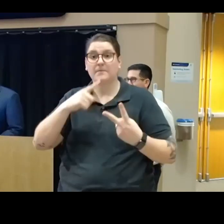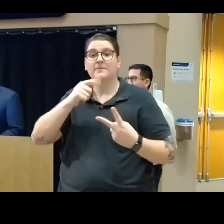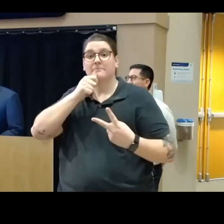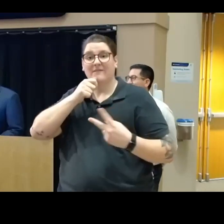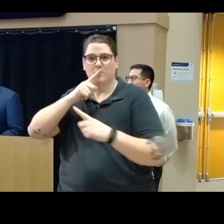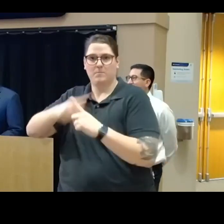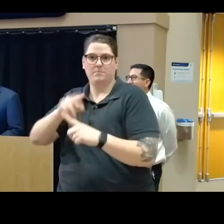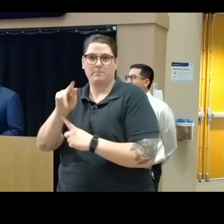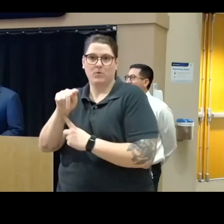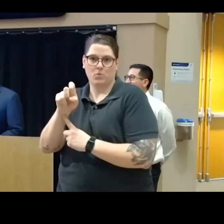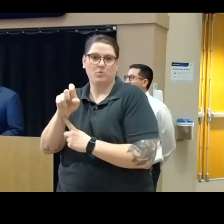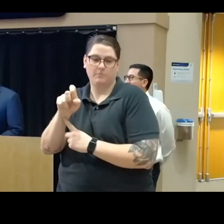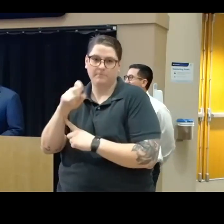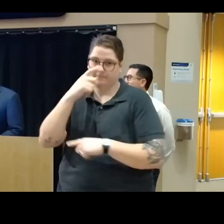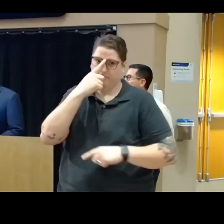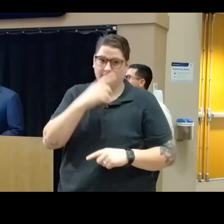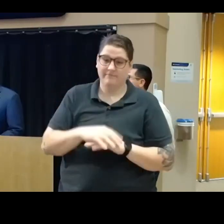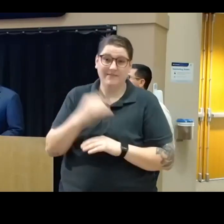if you try to speak no one will hear you